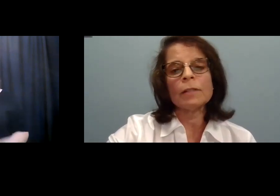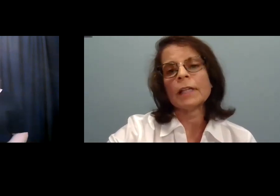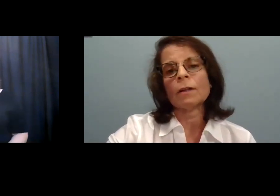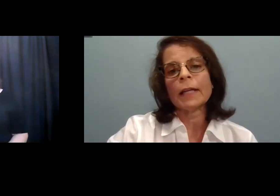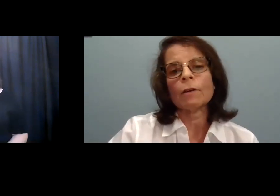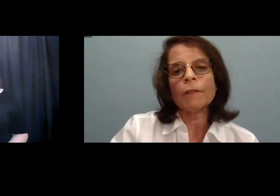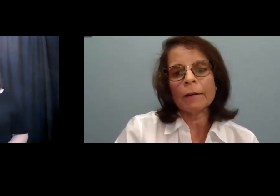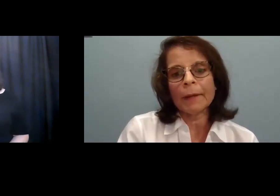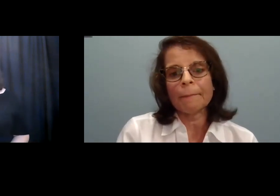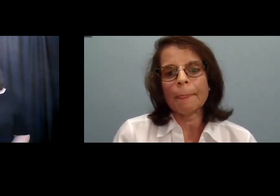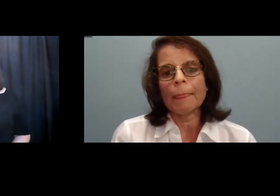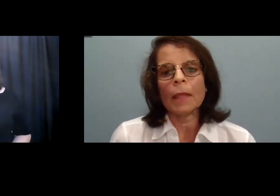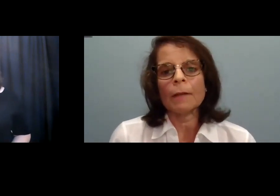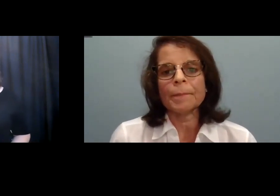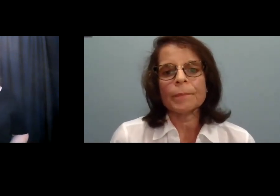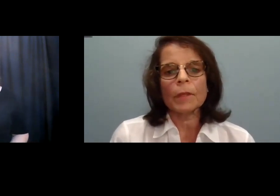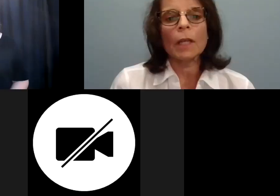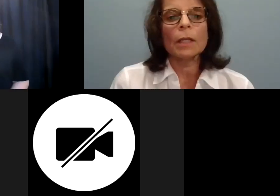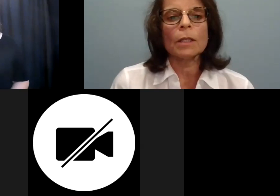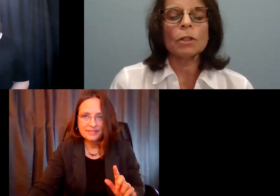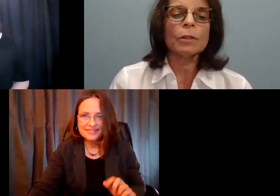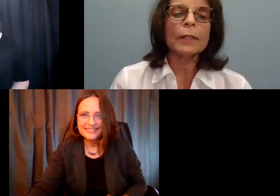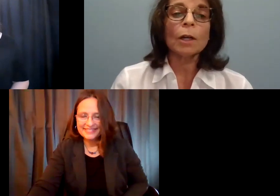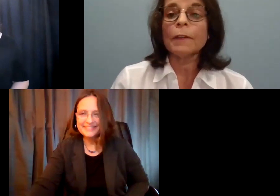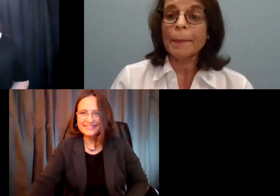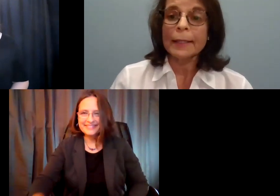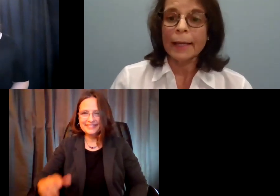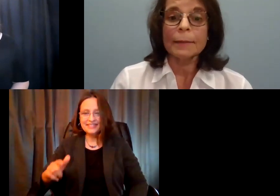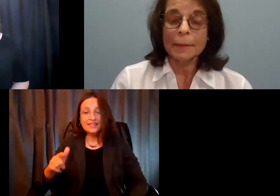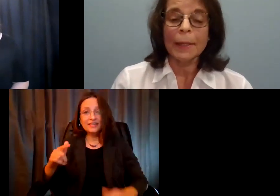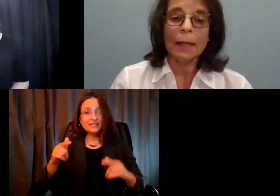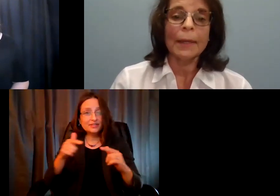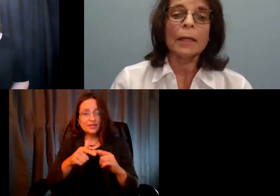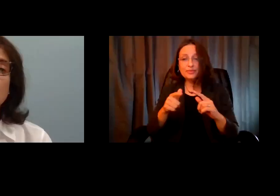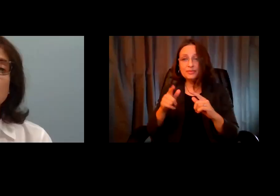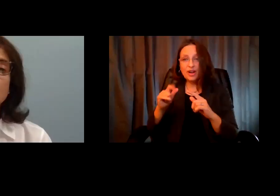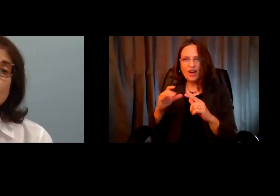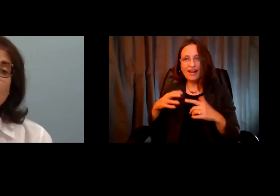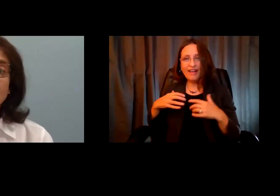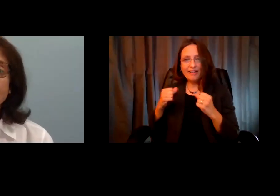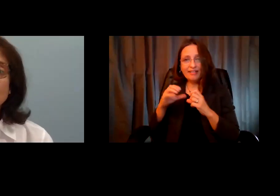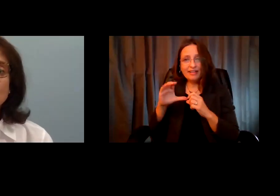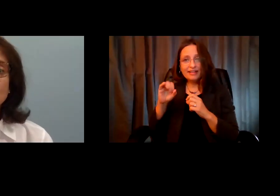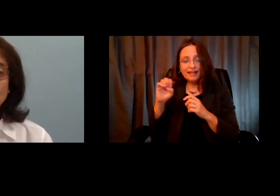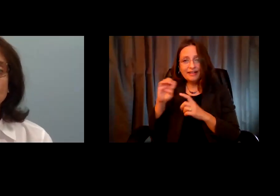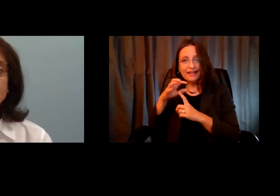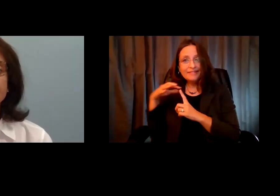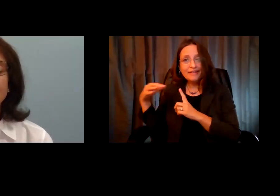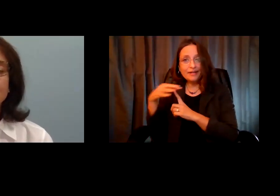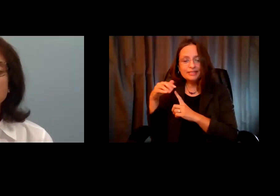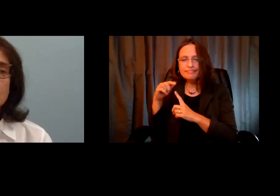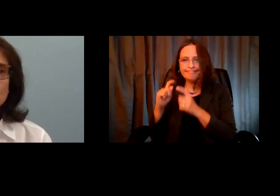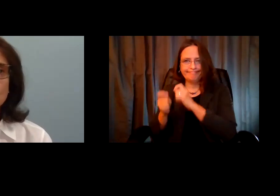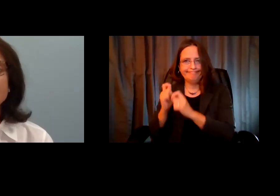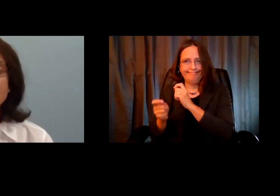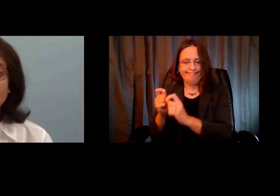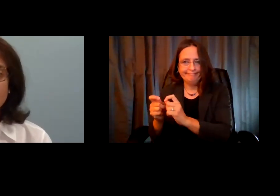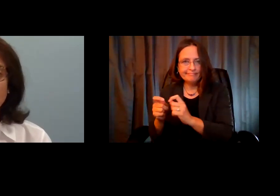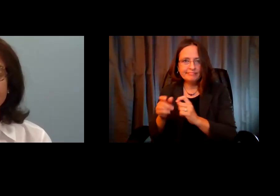should we extend our hours, add virtual visits, clearly, we can't see the same number of people